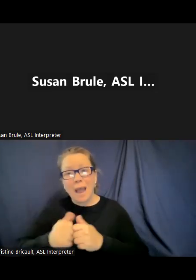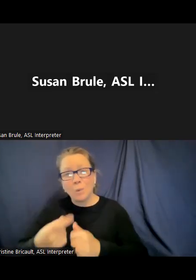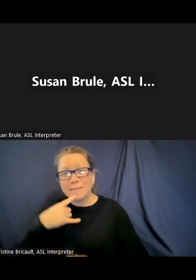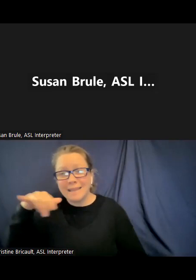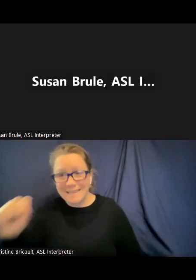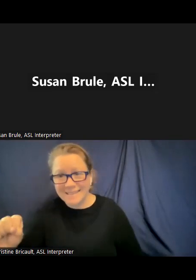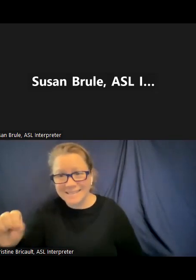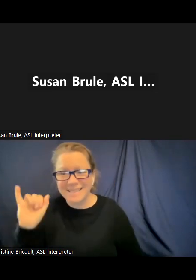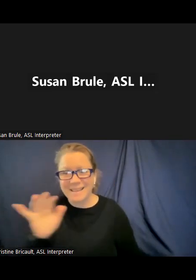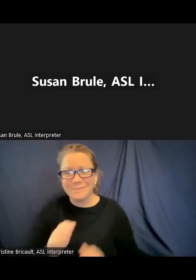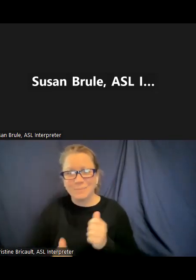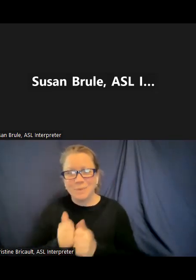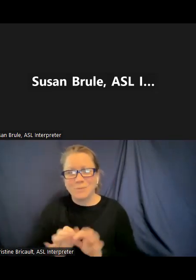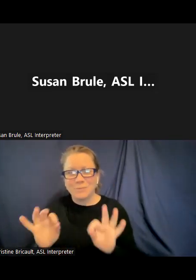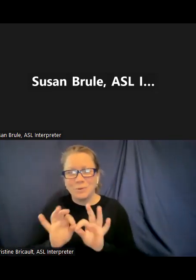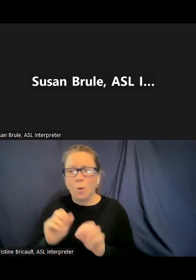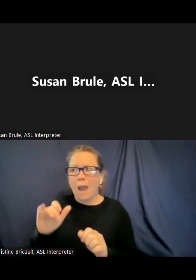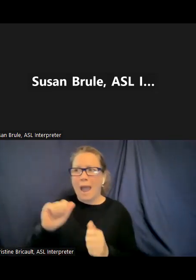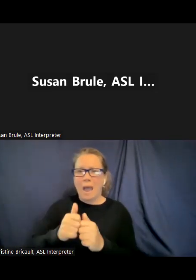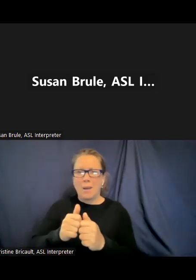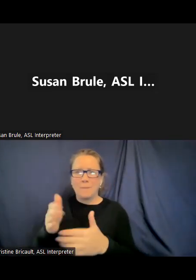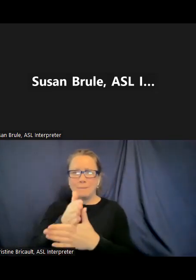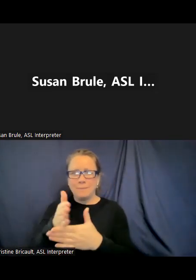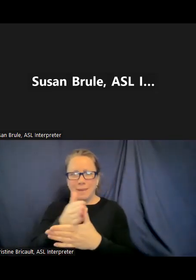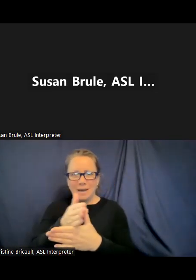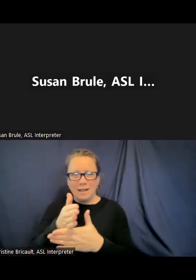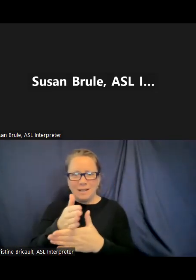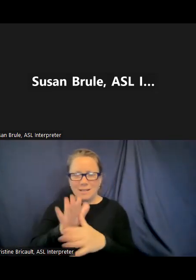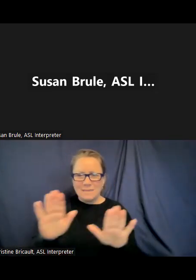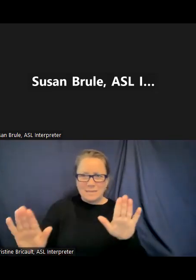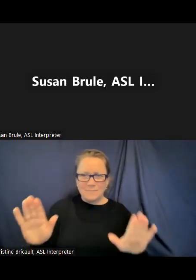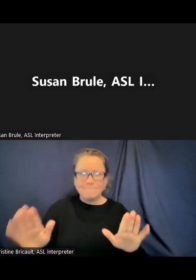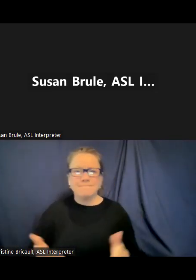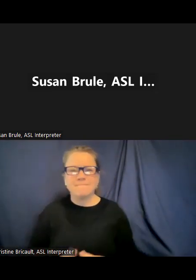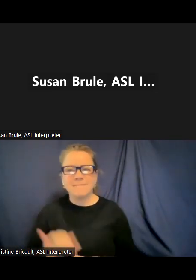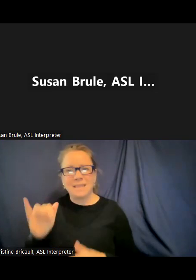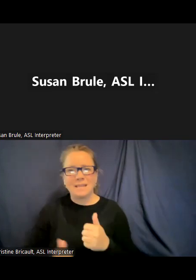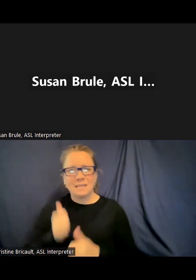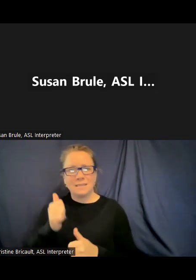Or how are you going to get somewhere in the middle, which is probably the most common